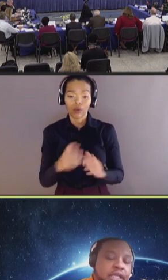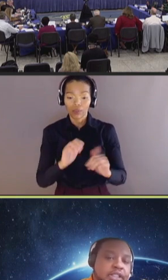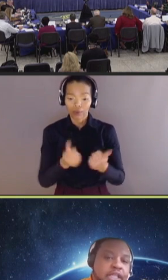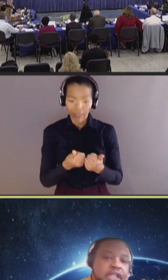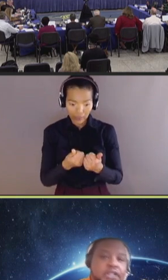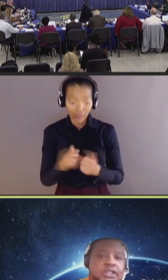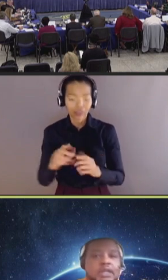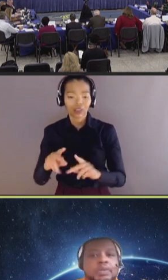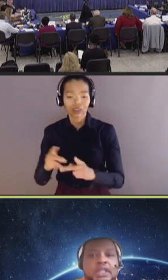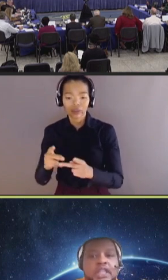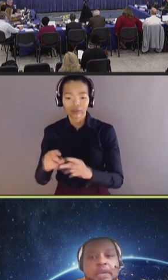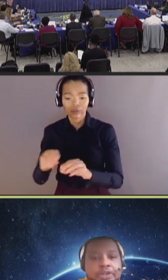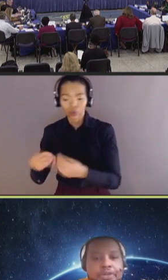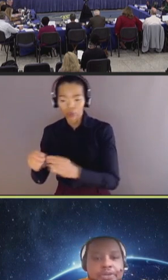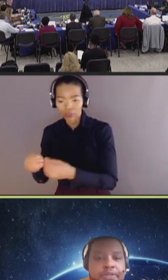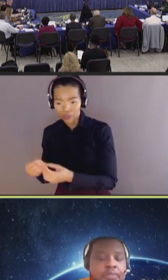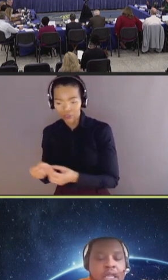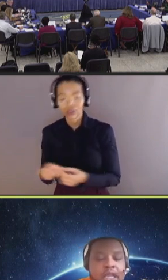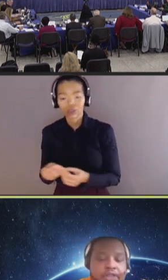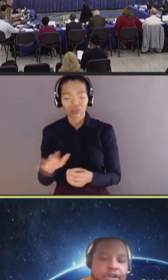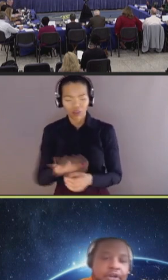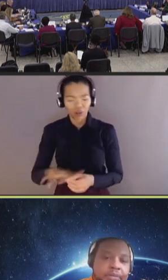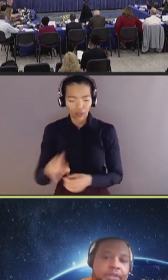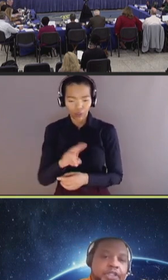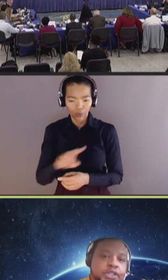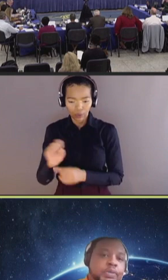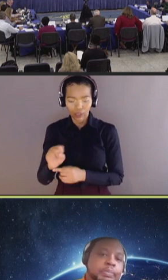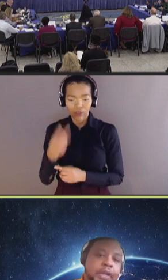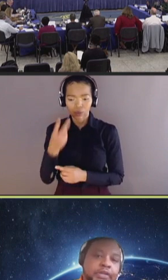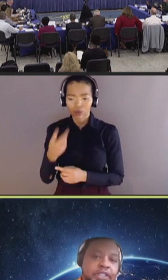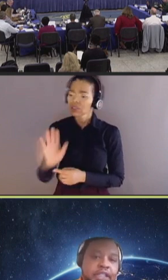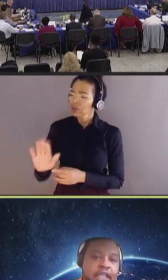United States to see what they were doing in their communities, or what barriers that